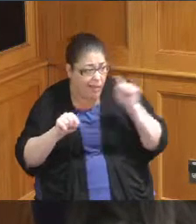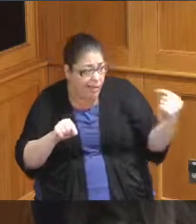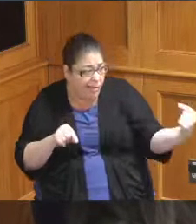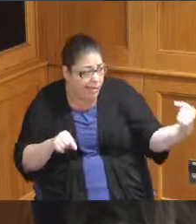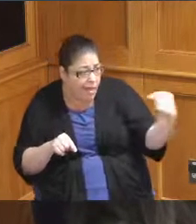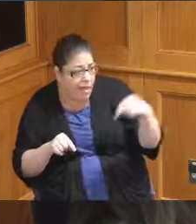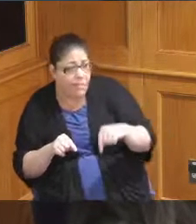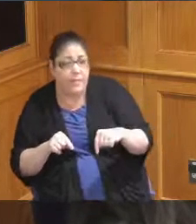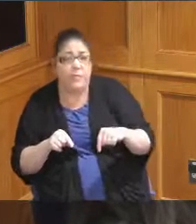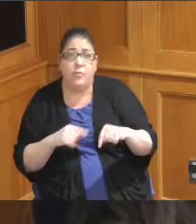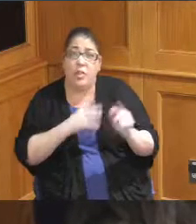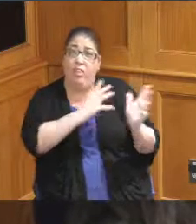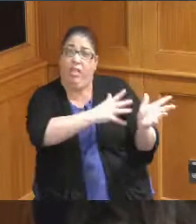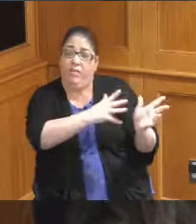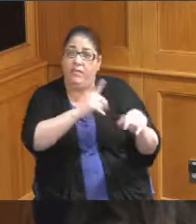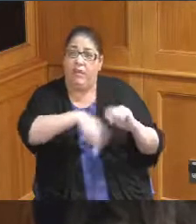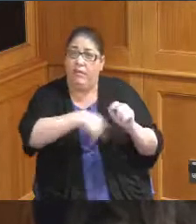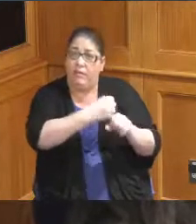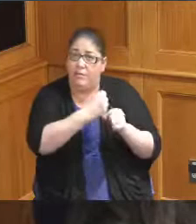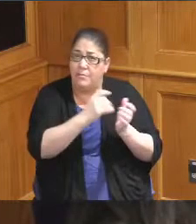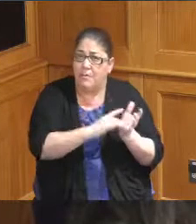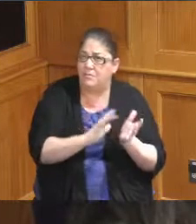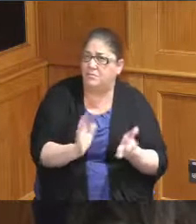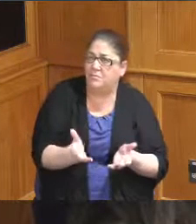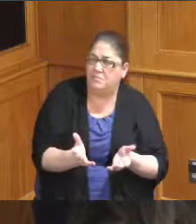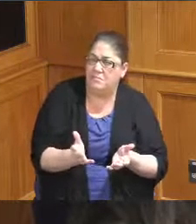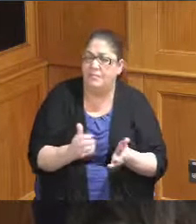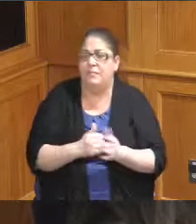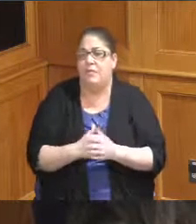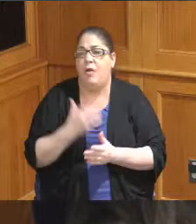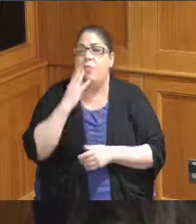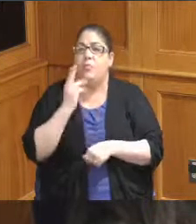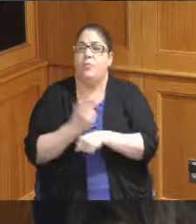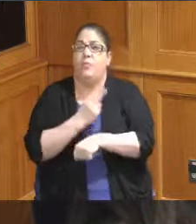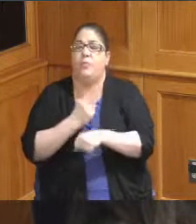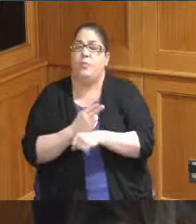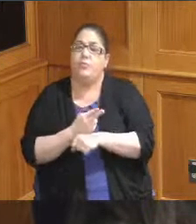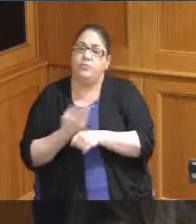folks behind so that's why we wanted to use our mobile unit to somehow connect with them